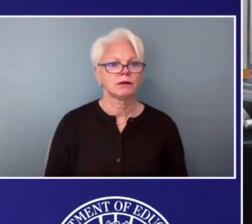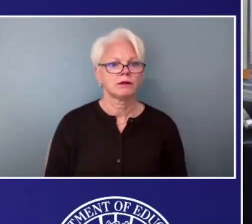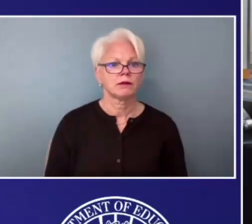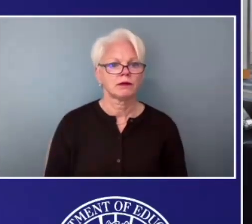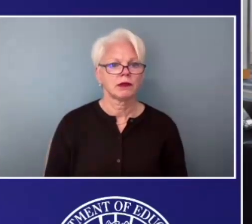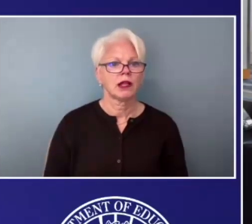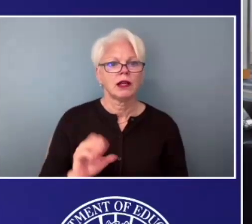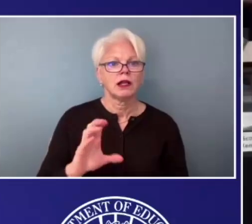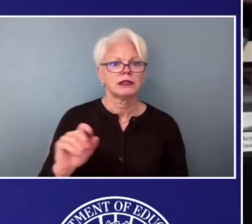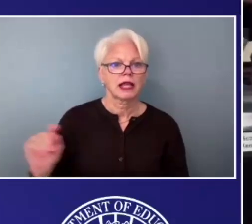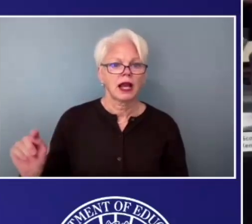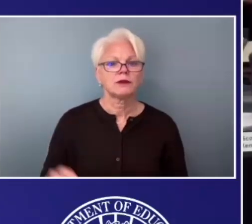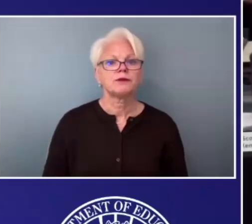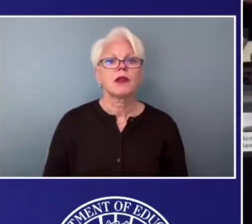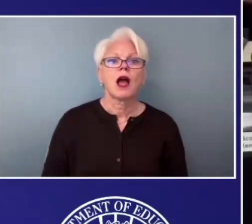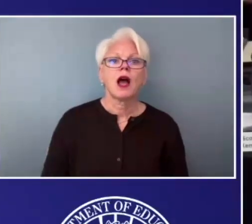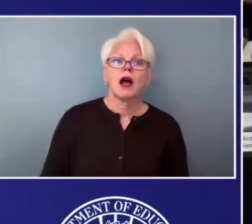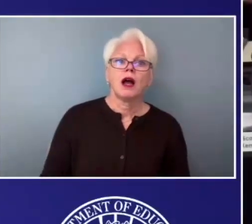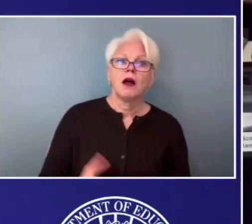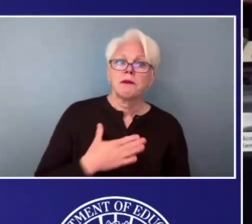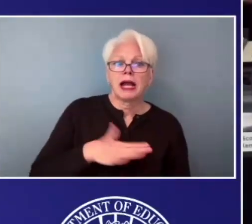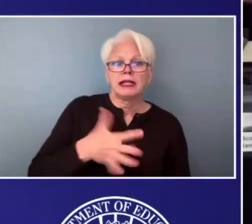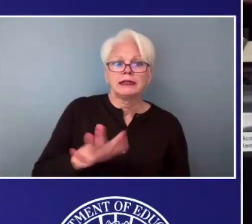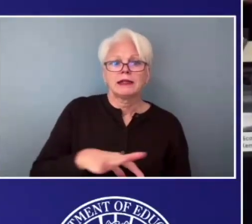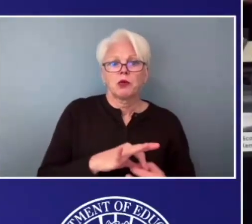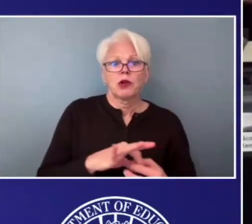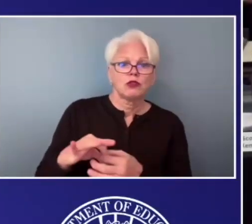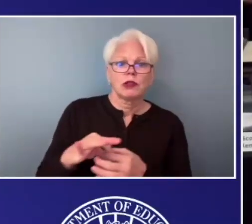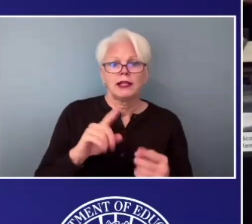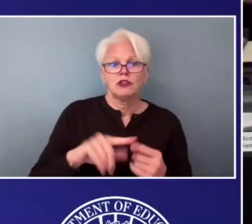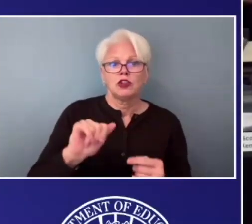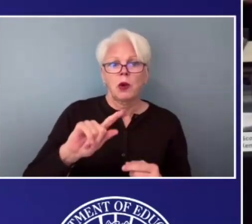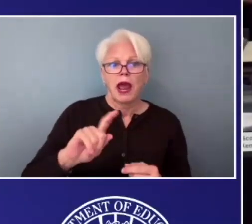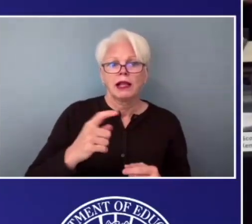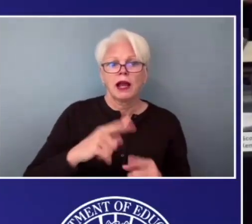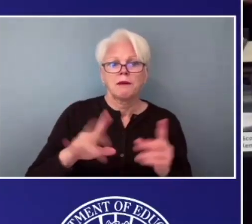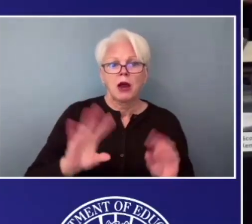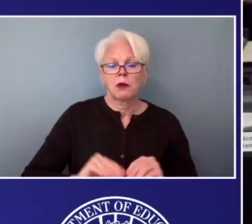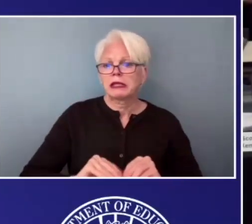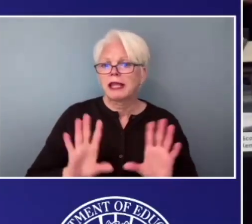Scott? Yeah. Mine is somewhat related to Alex's about clarifying, monitoring,